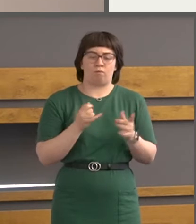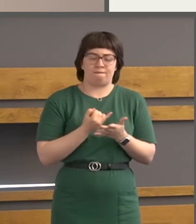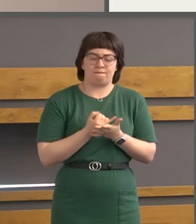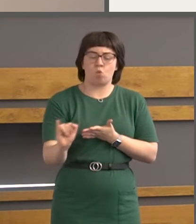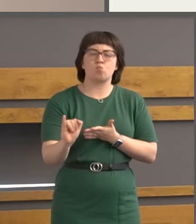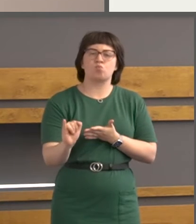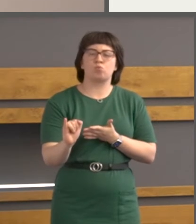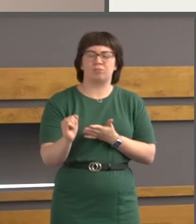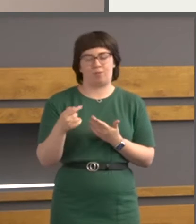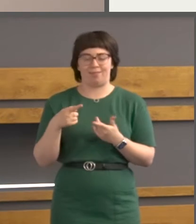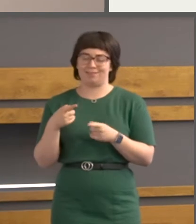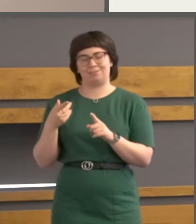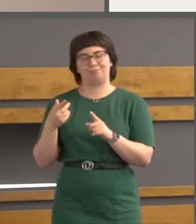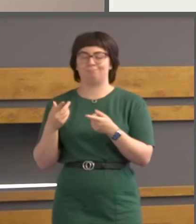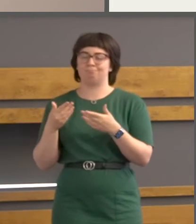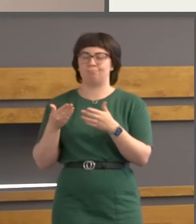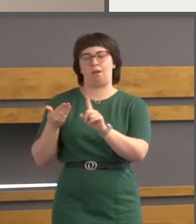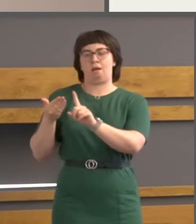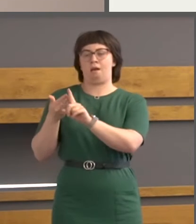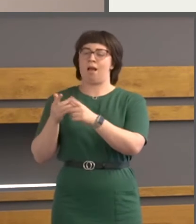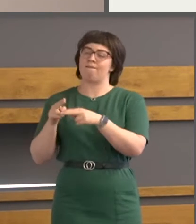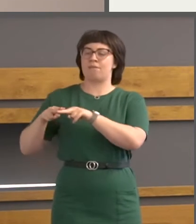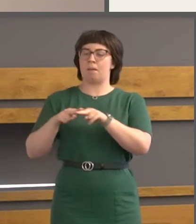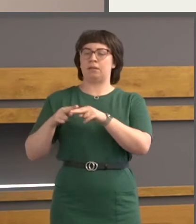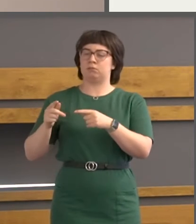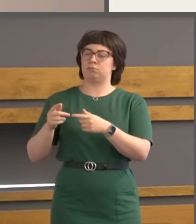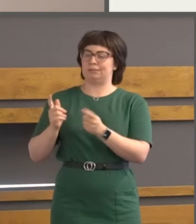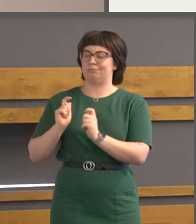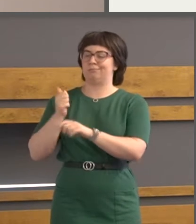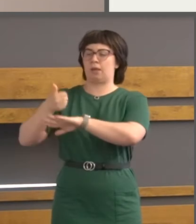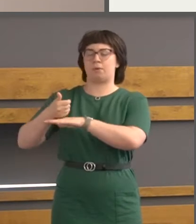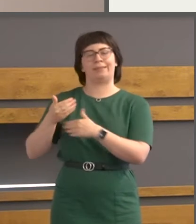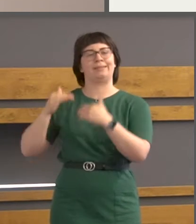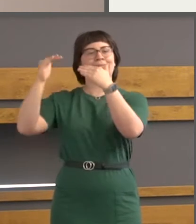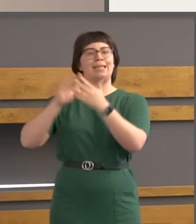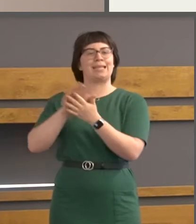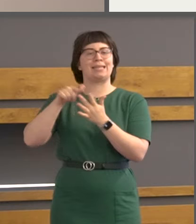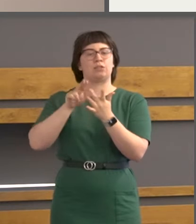to the ideal family that was espoused by the elite Hindu, who often enforced their own ideas on them,